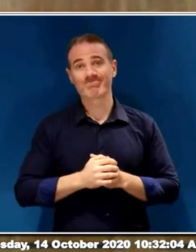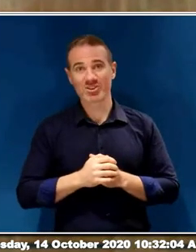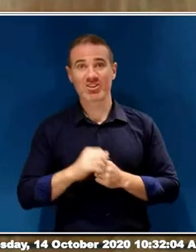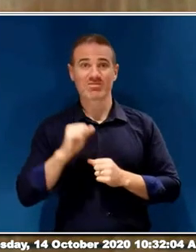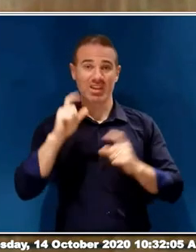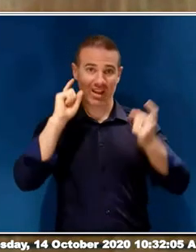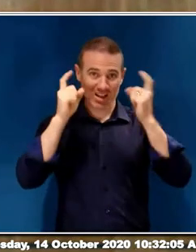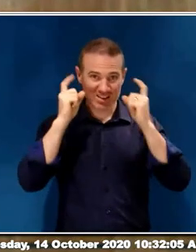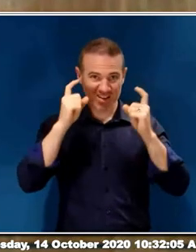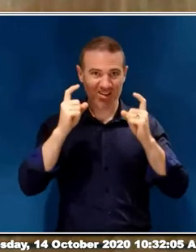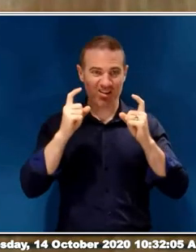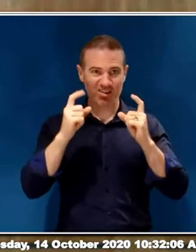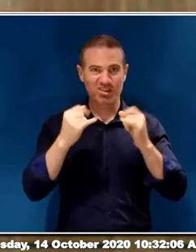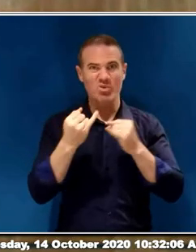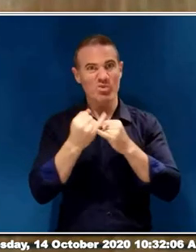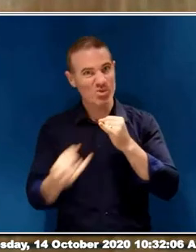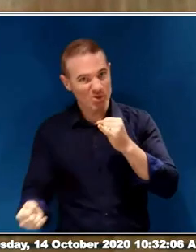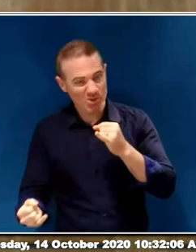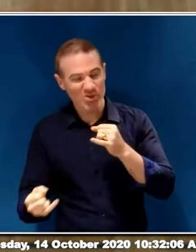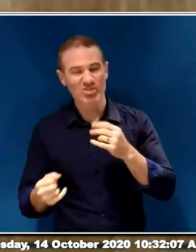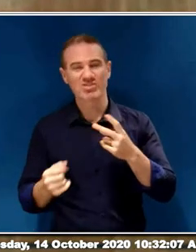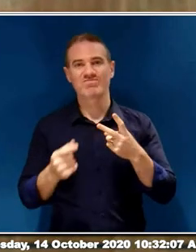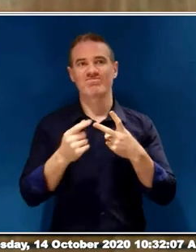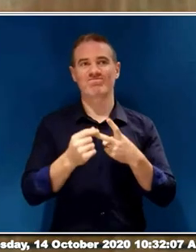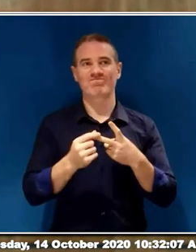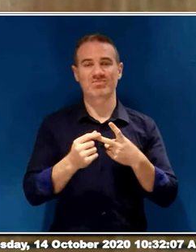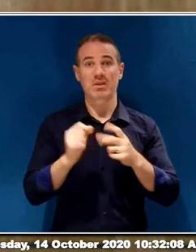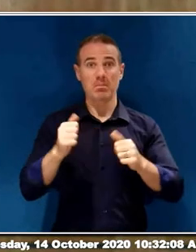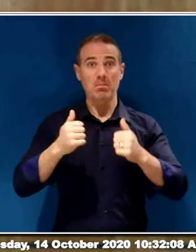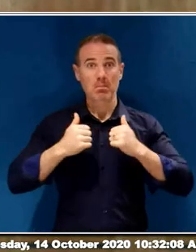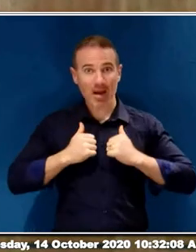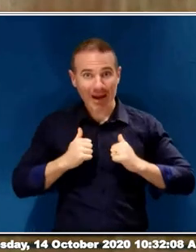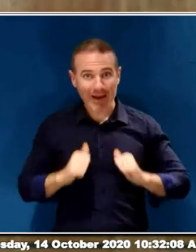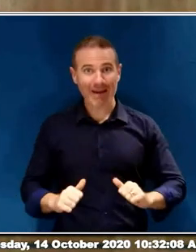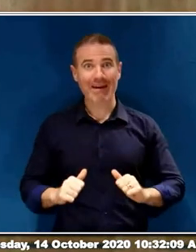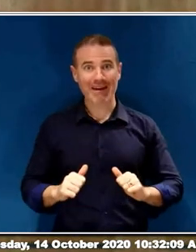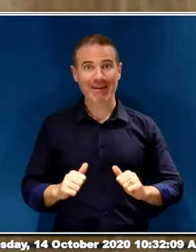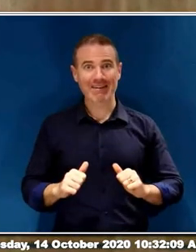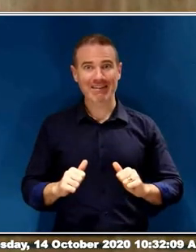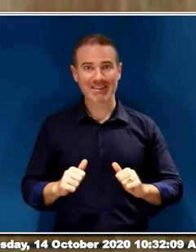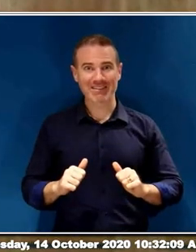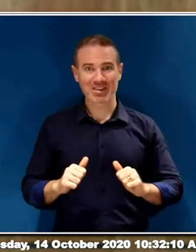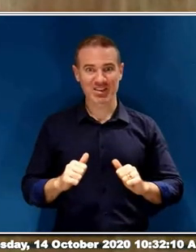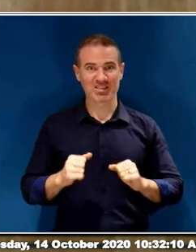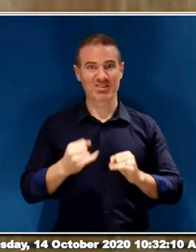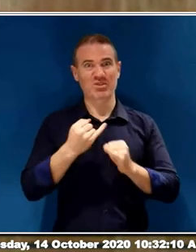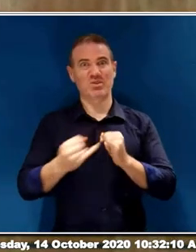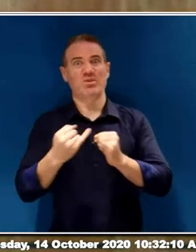His behaviour escalated and frequent meltdowns ensued.